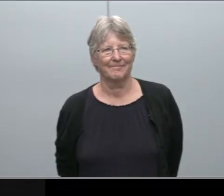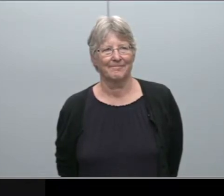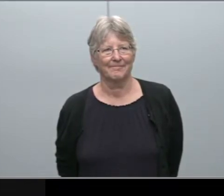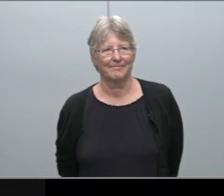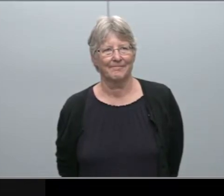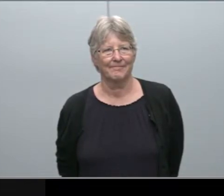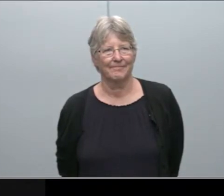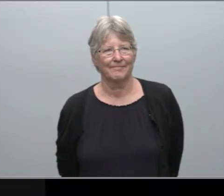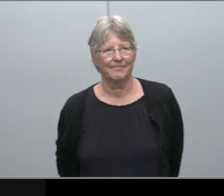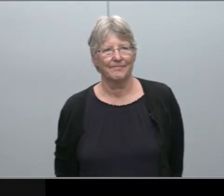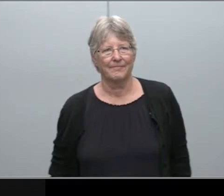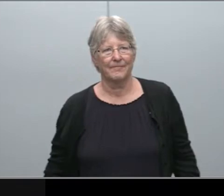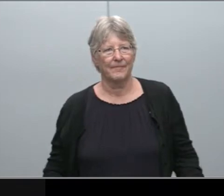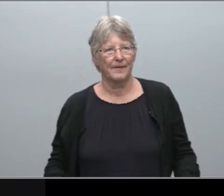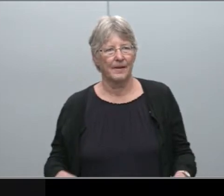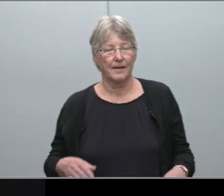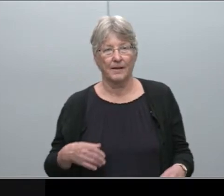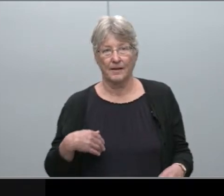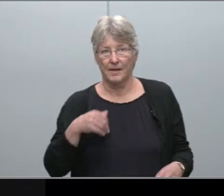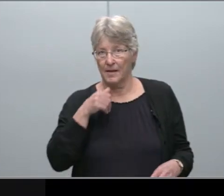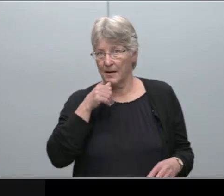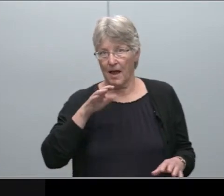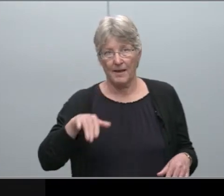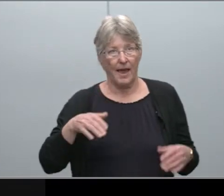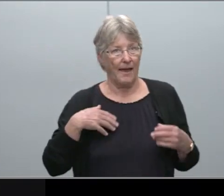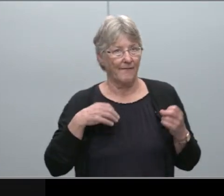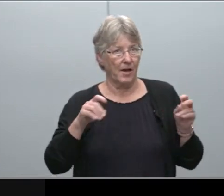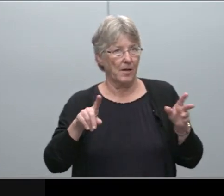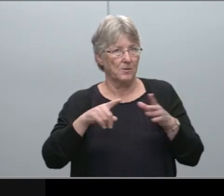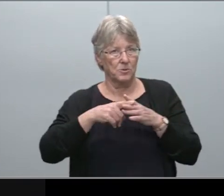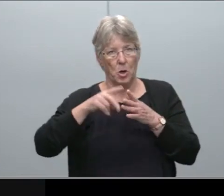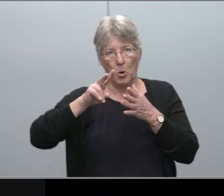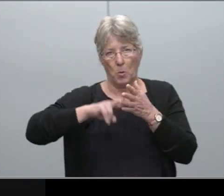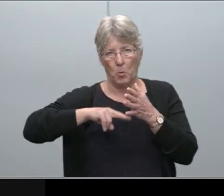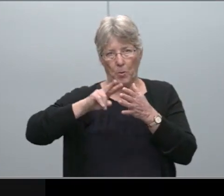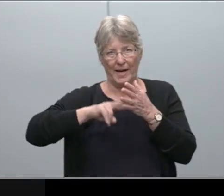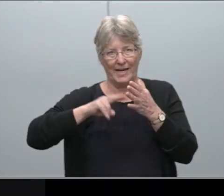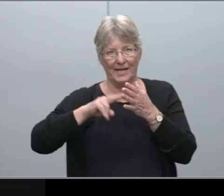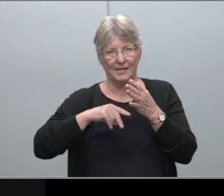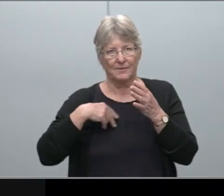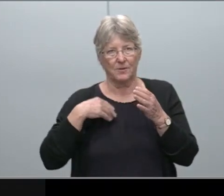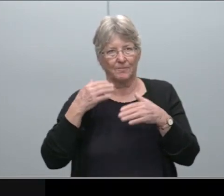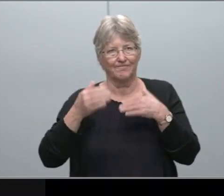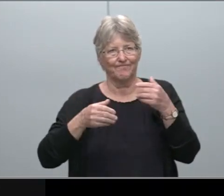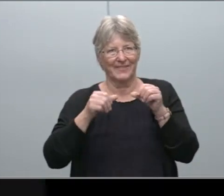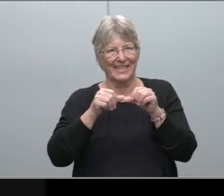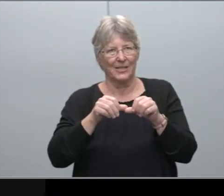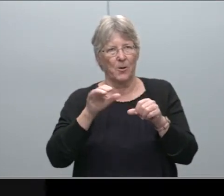So this being the top thought, again, you have somebody? Okay, go ahead.